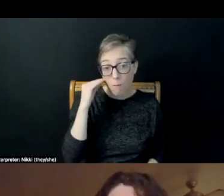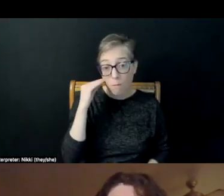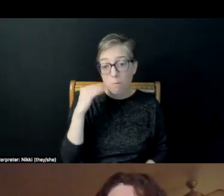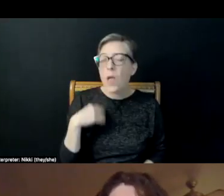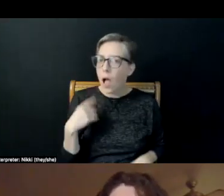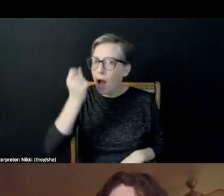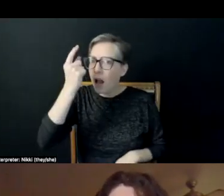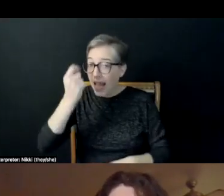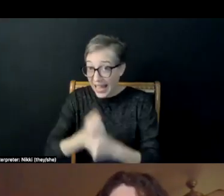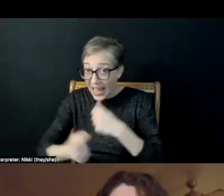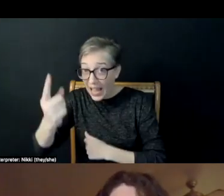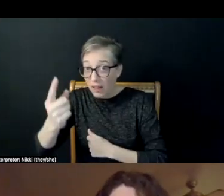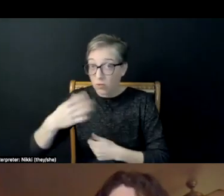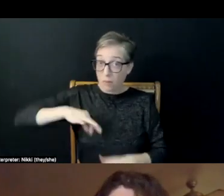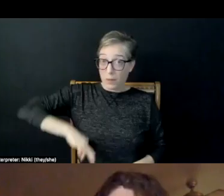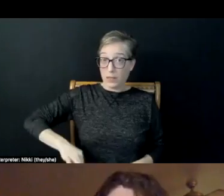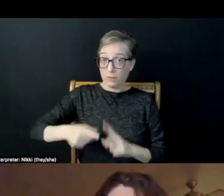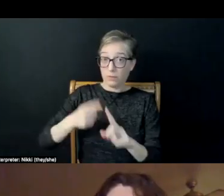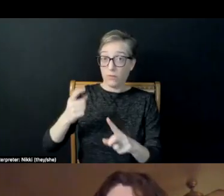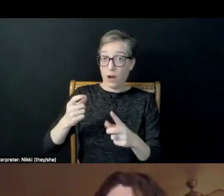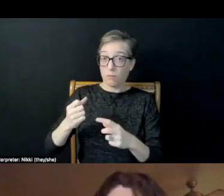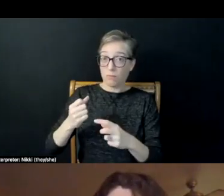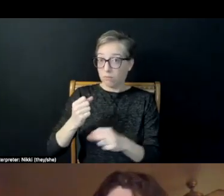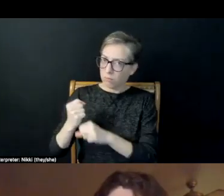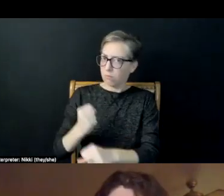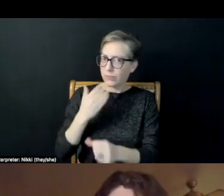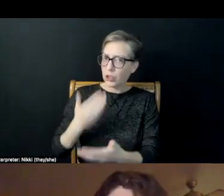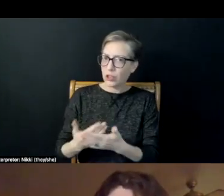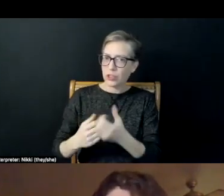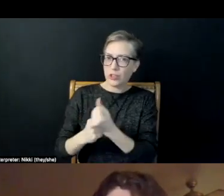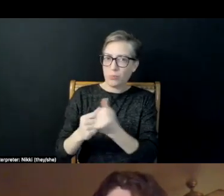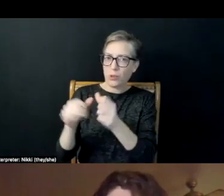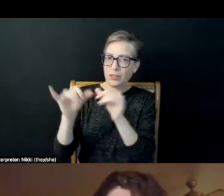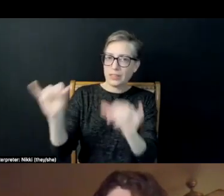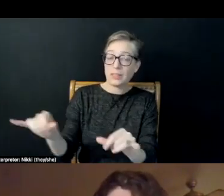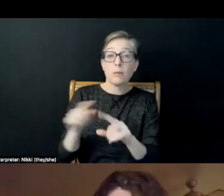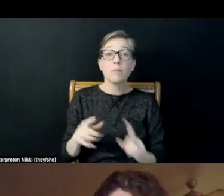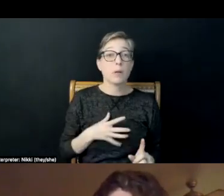But the implication that my mom, who actually deals with invisible disabilities herself,